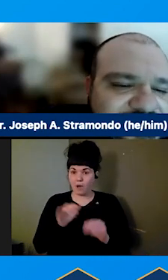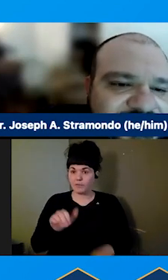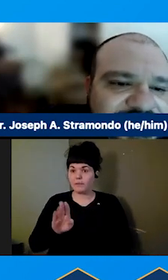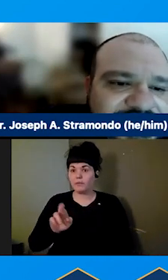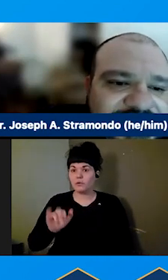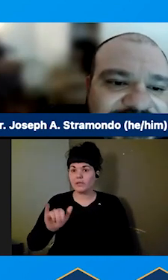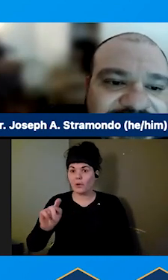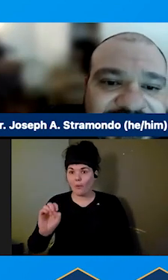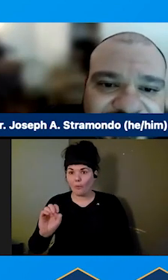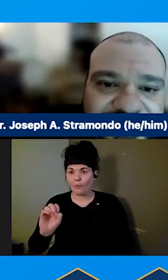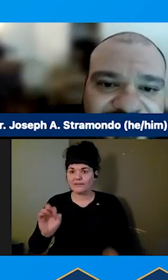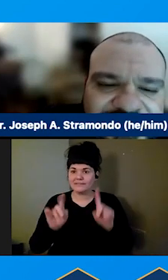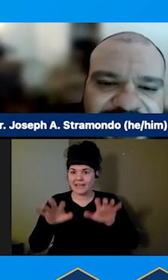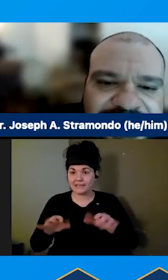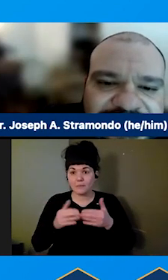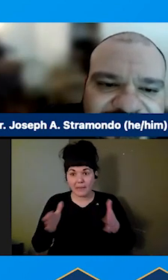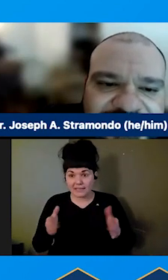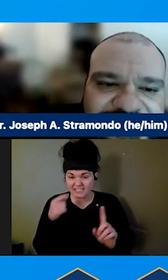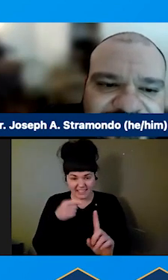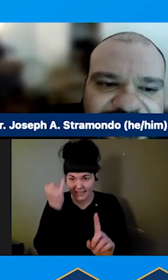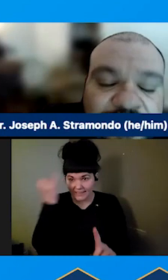the burrito test and basically,